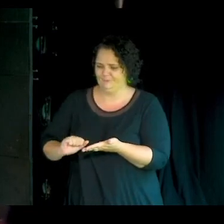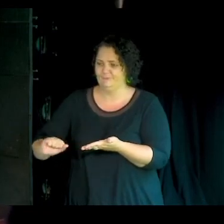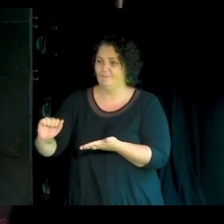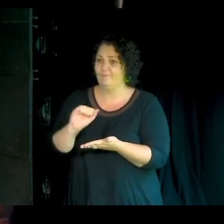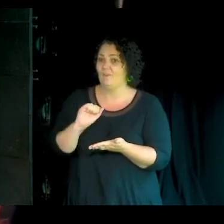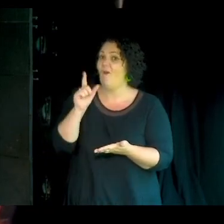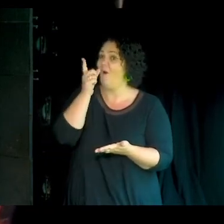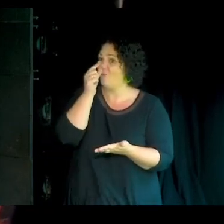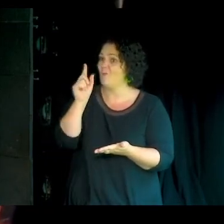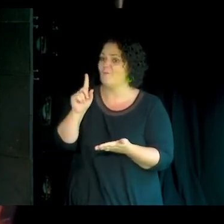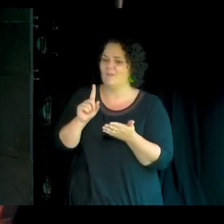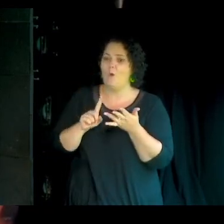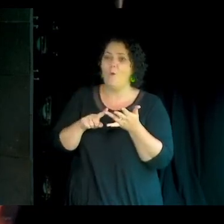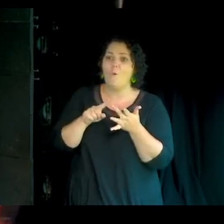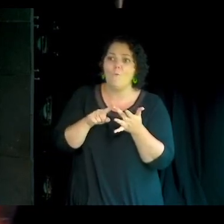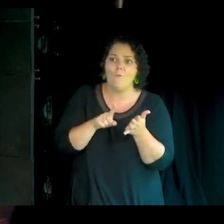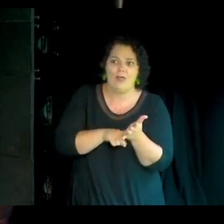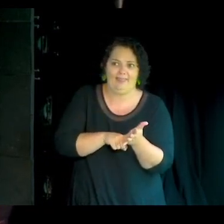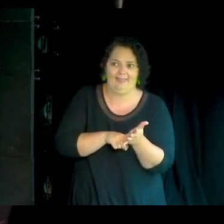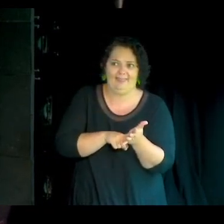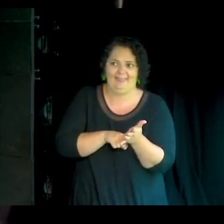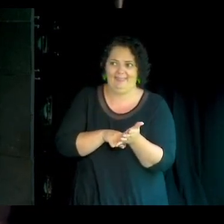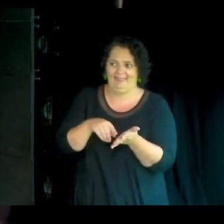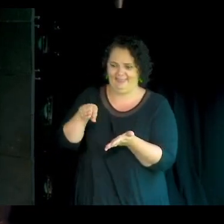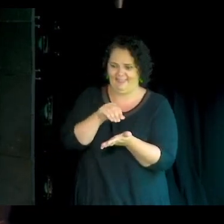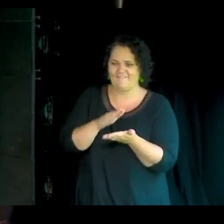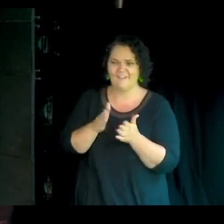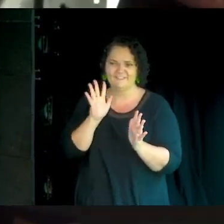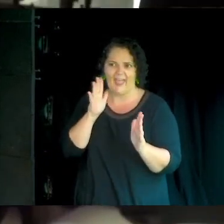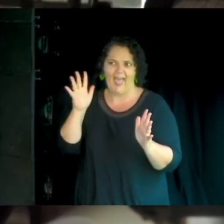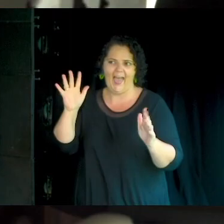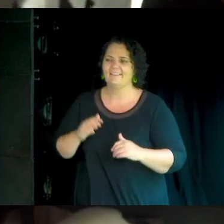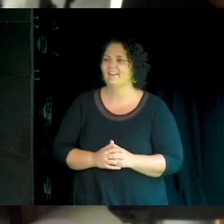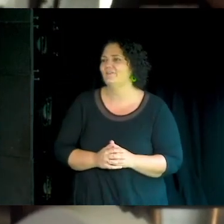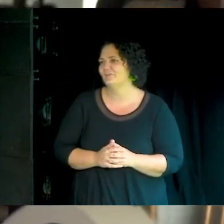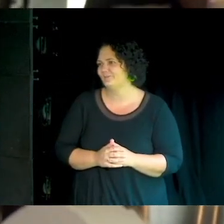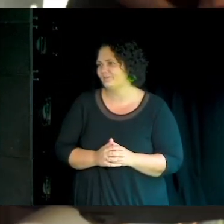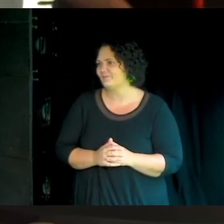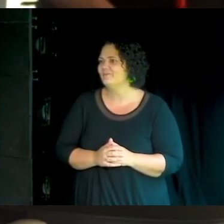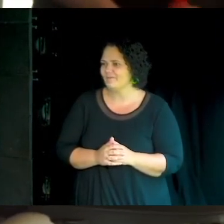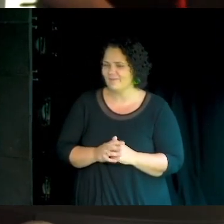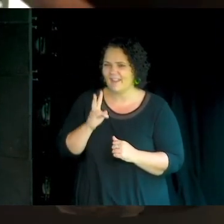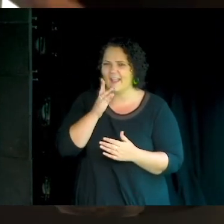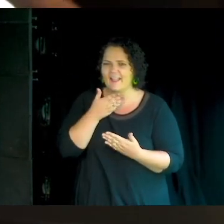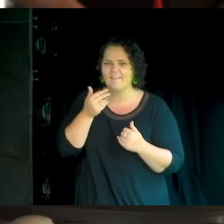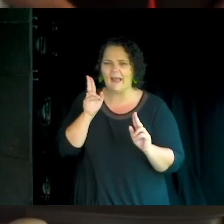make it shiny it could be but it's actually a lot easier look how clean it is after that yeah it's